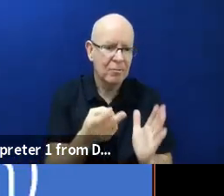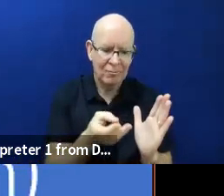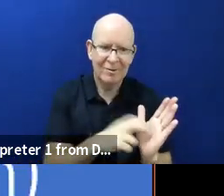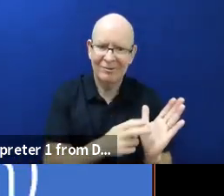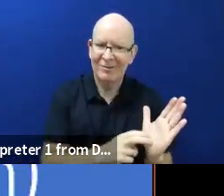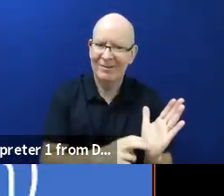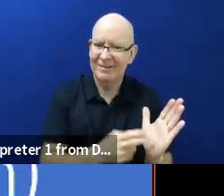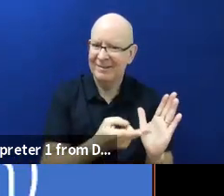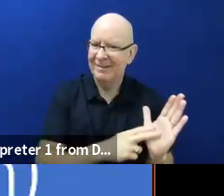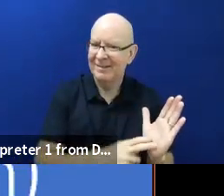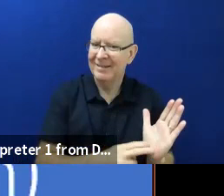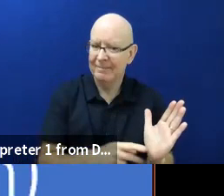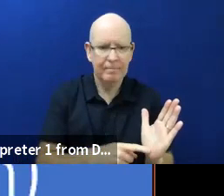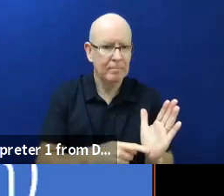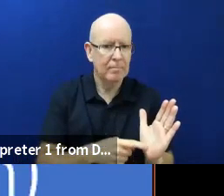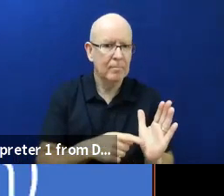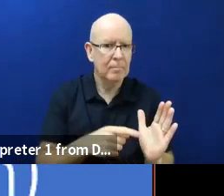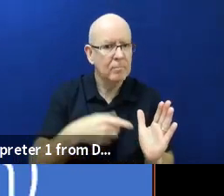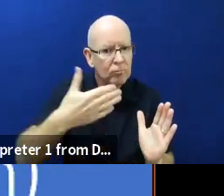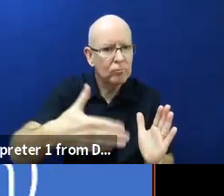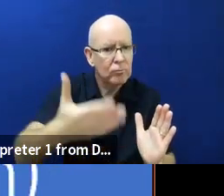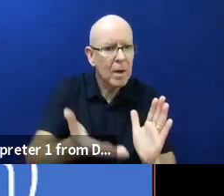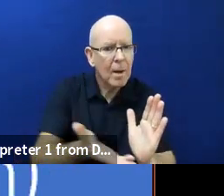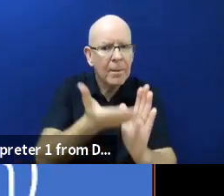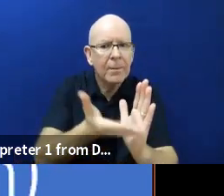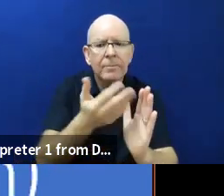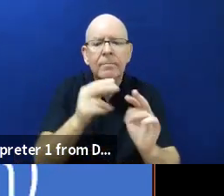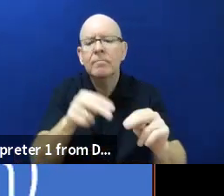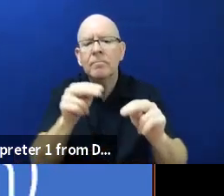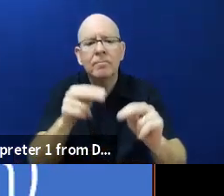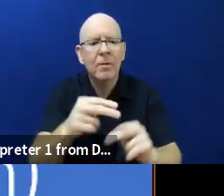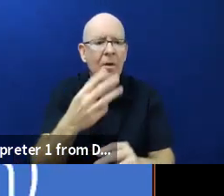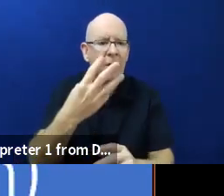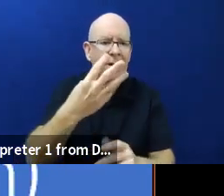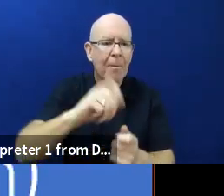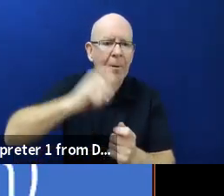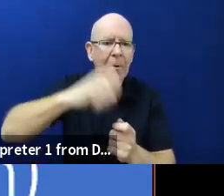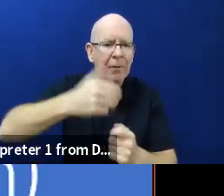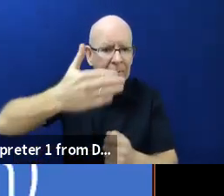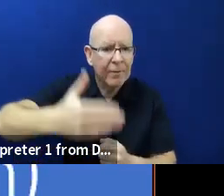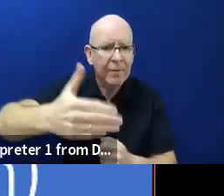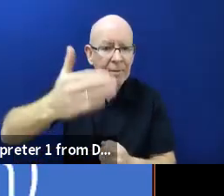the other source is the Survey on Disability conducted by the National Statistics Office